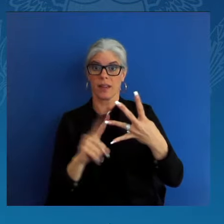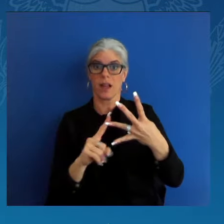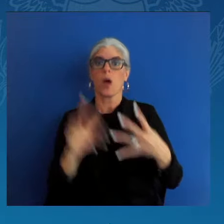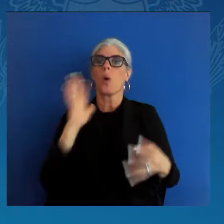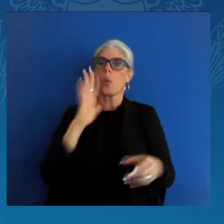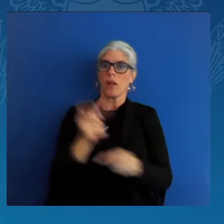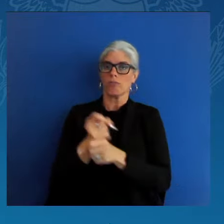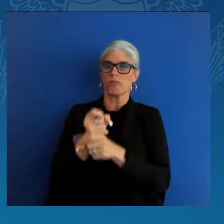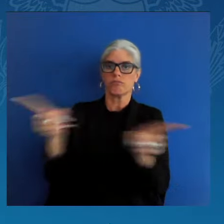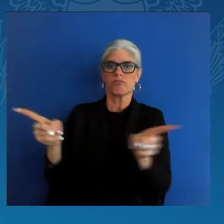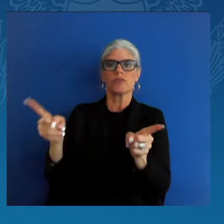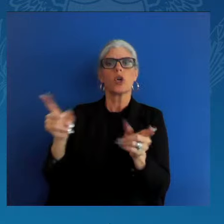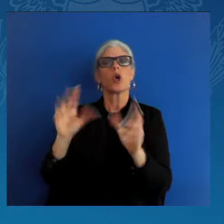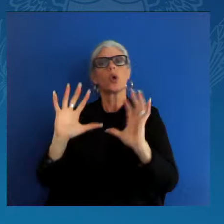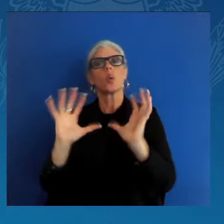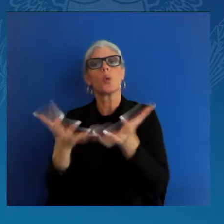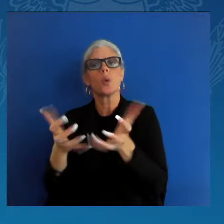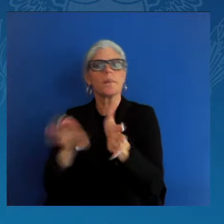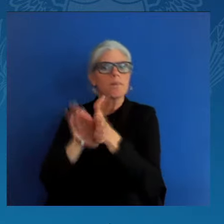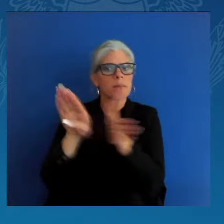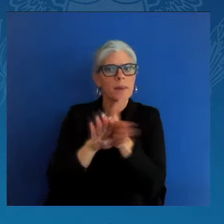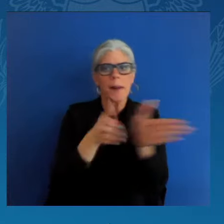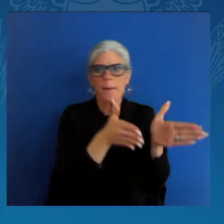to use space to enable international capacity